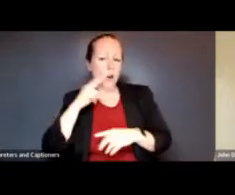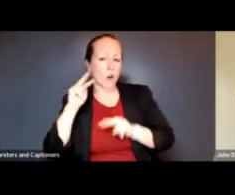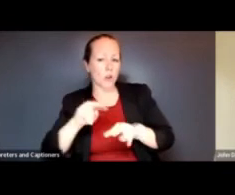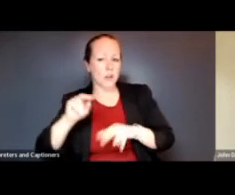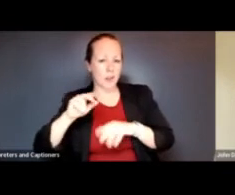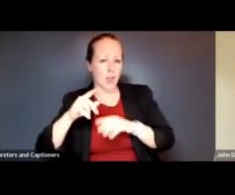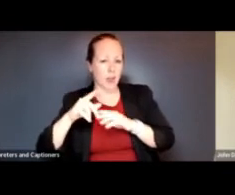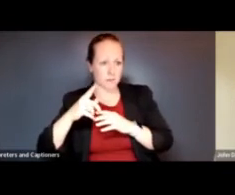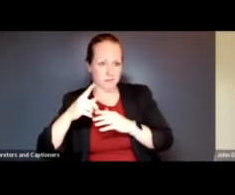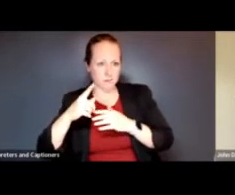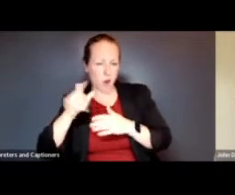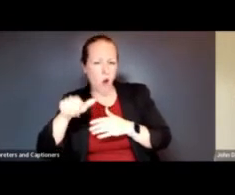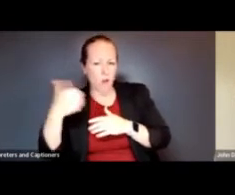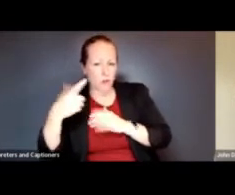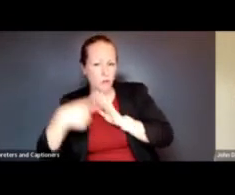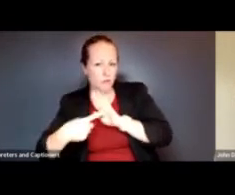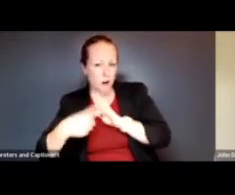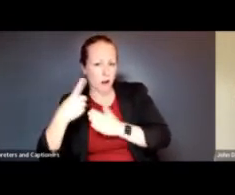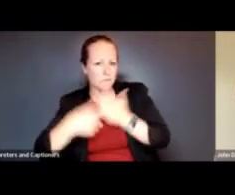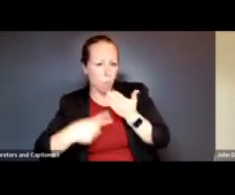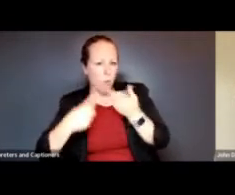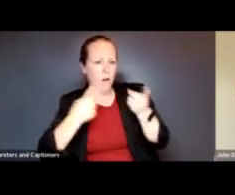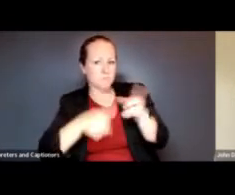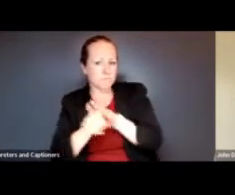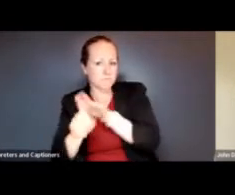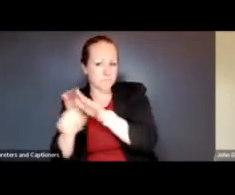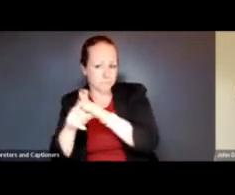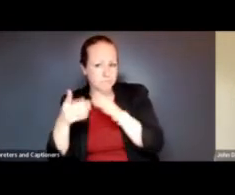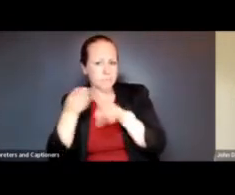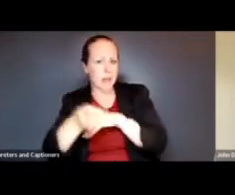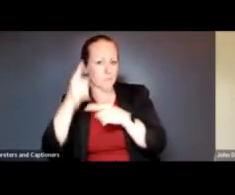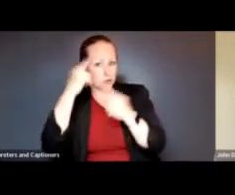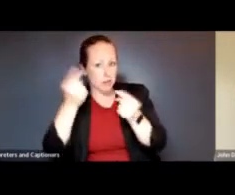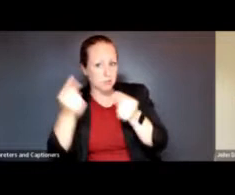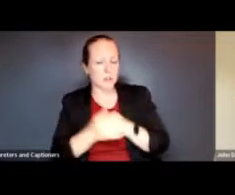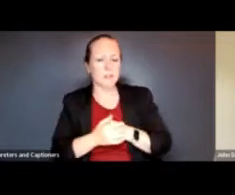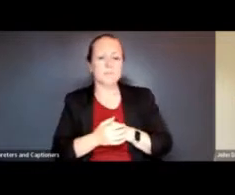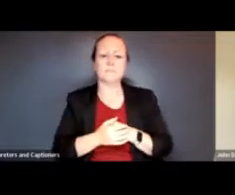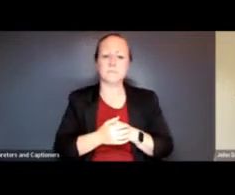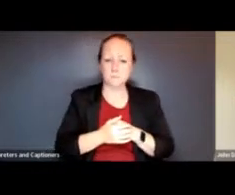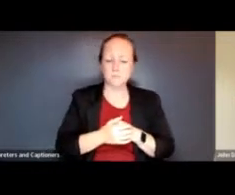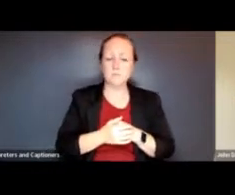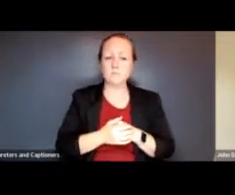next. So these are some of the